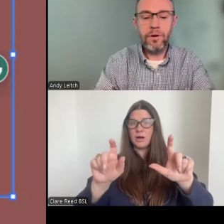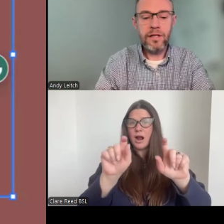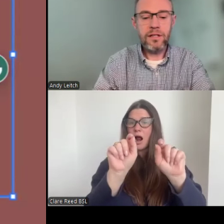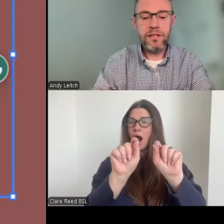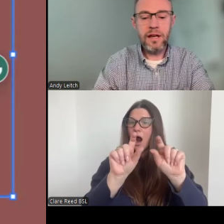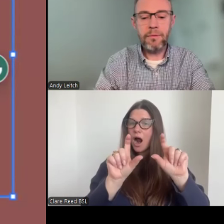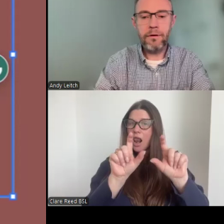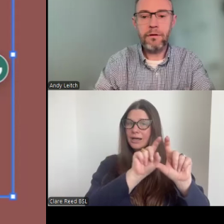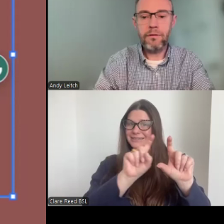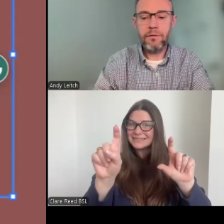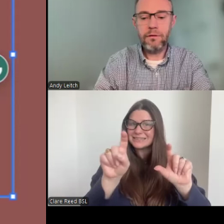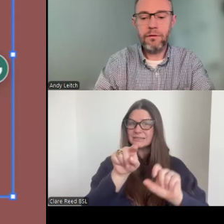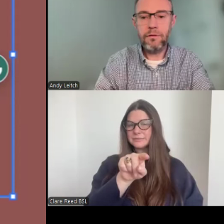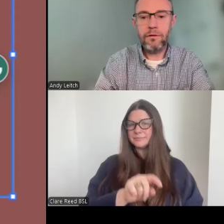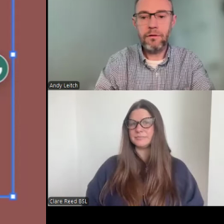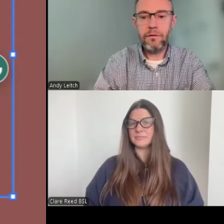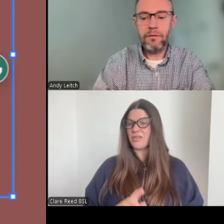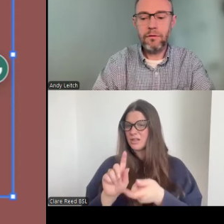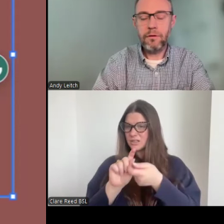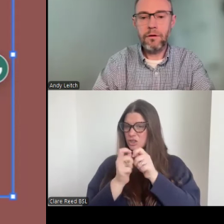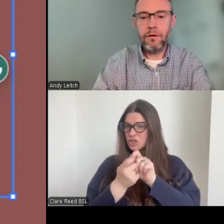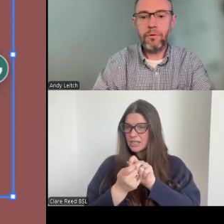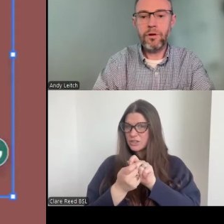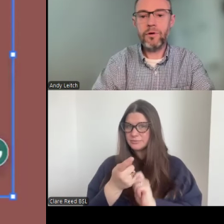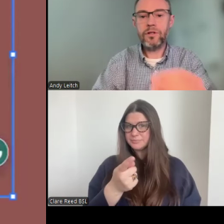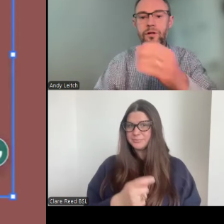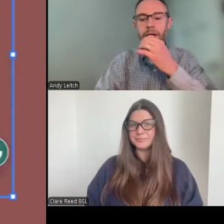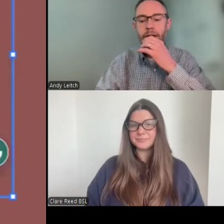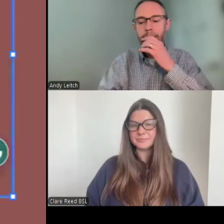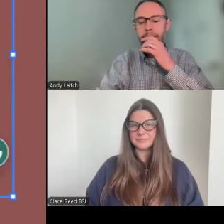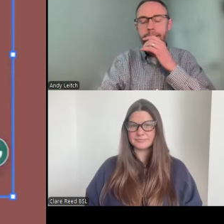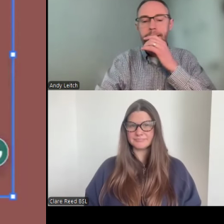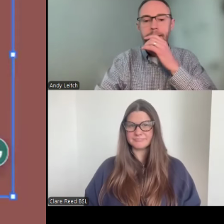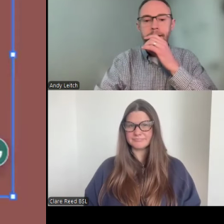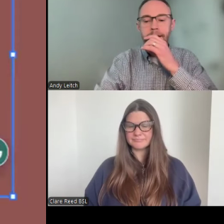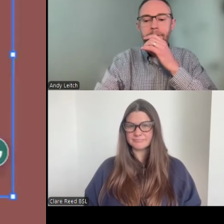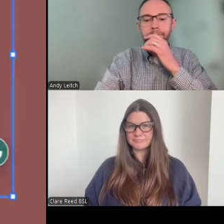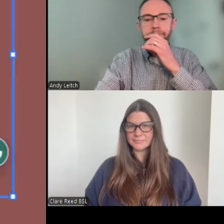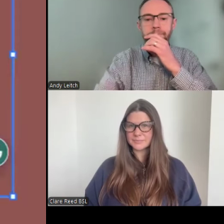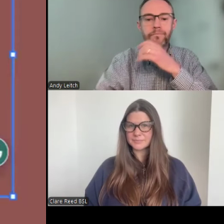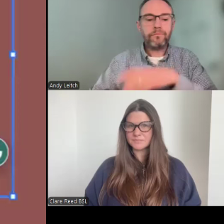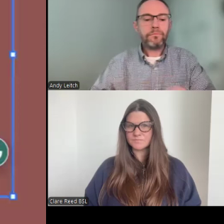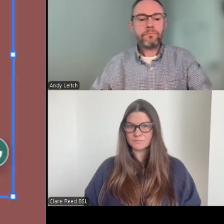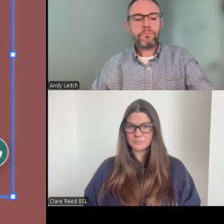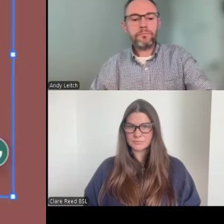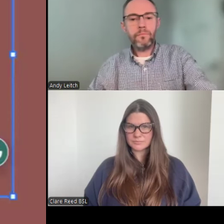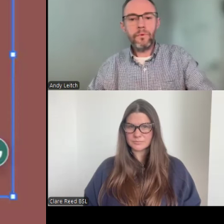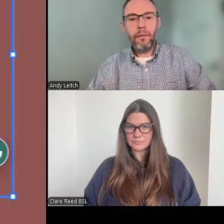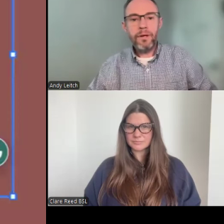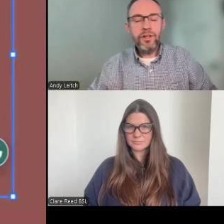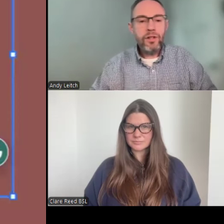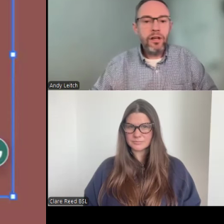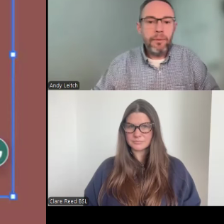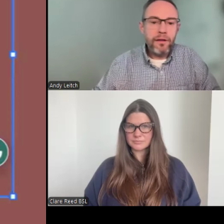Brandy Snap, put in a return there. Now, I mentioned earlier about